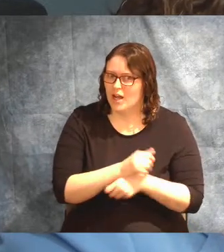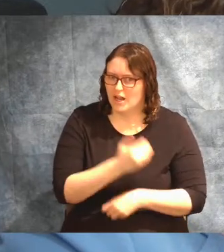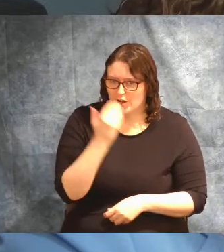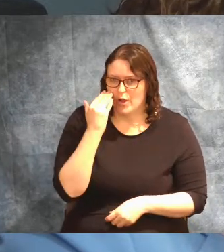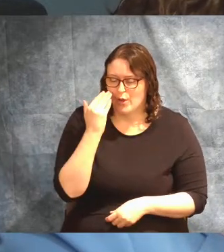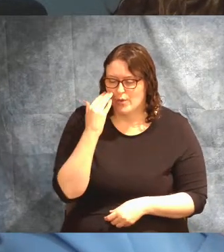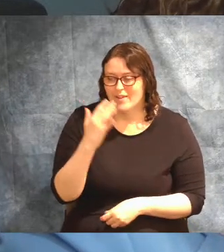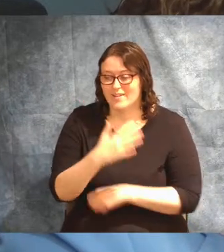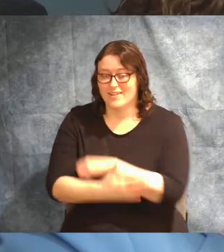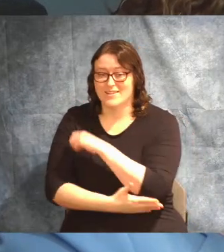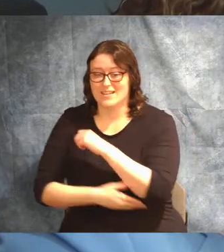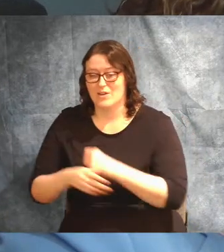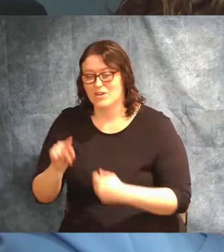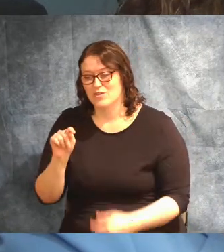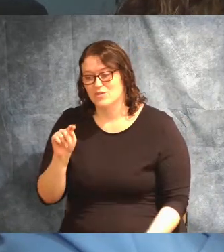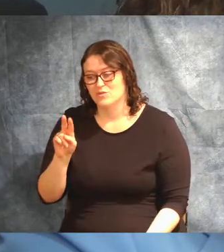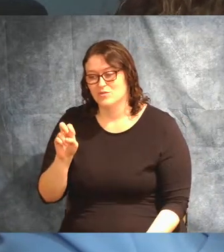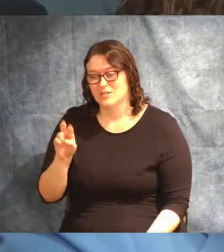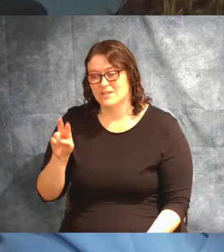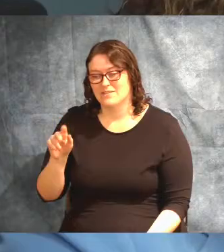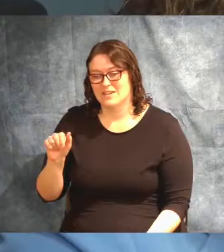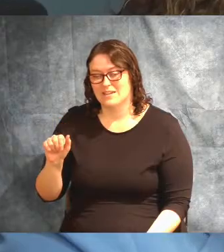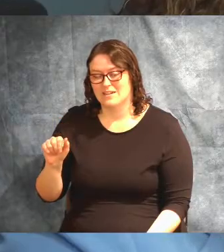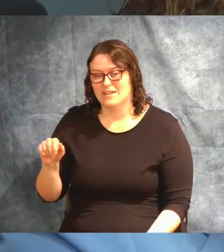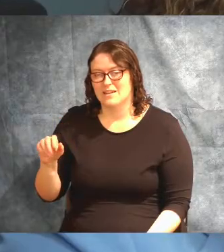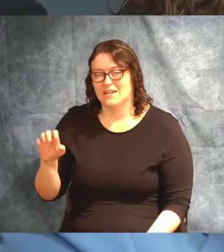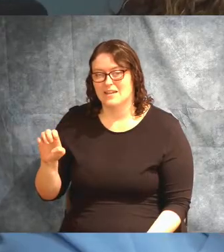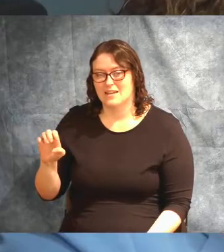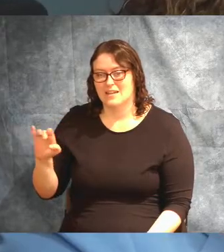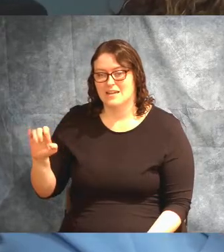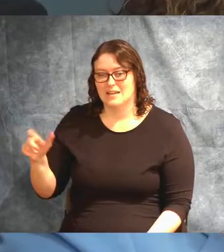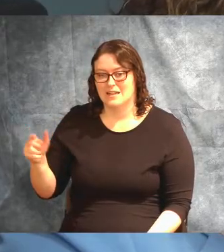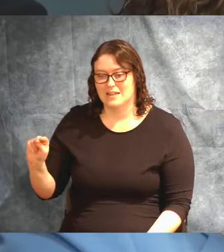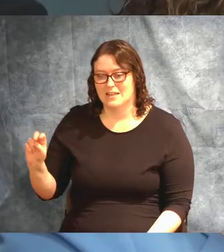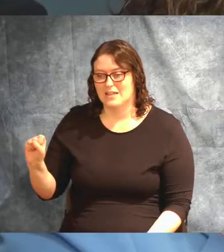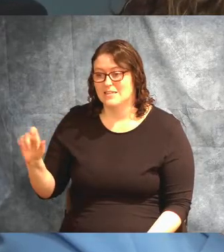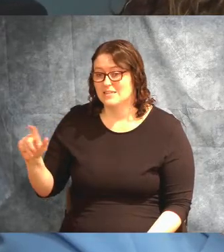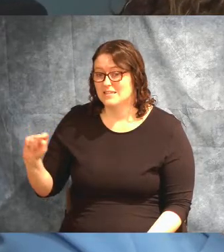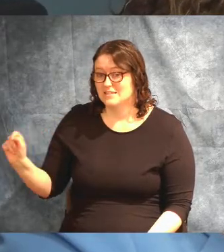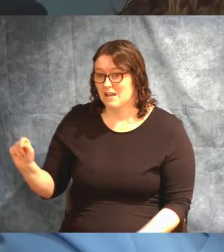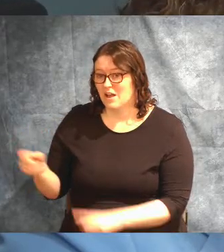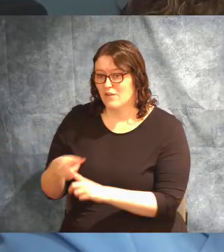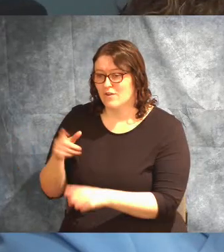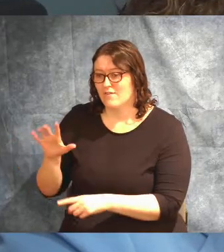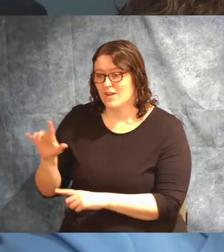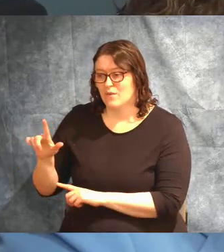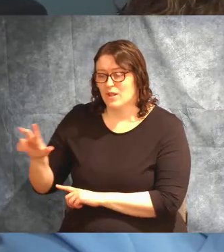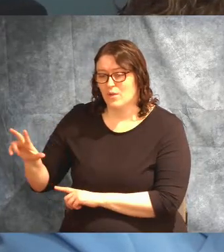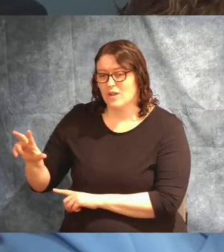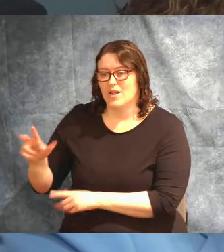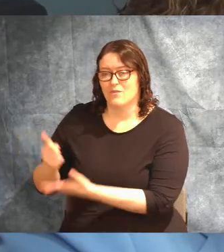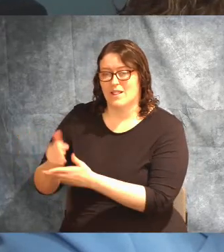staff, Trevina Adams, Arlene Dorville, Scott Wilson from the 513Relief bus team, Bridget Dory,